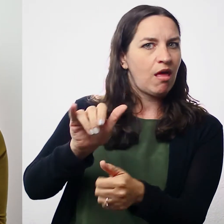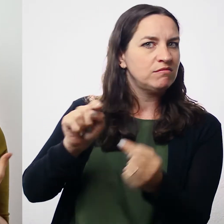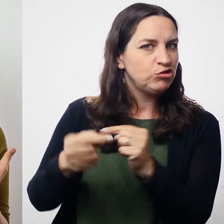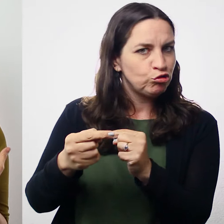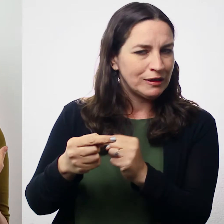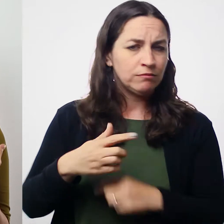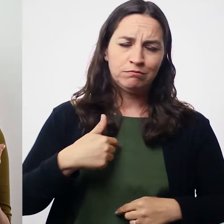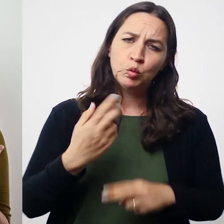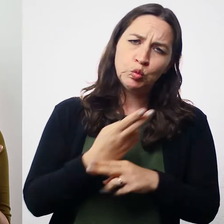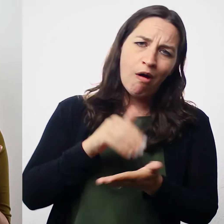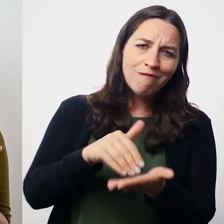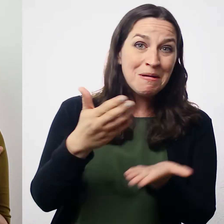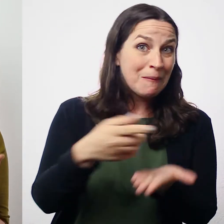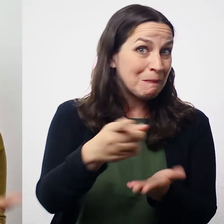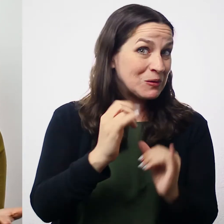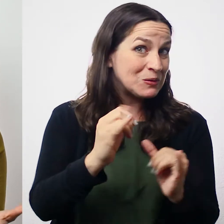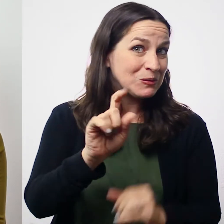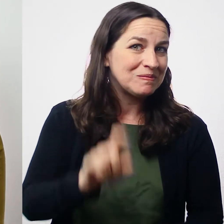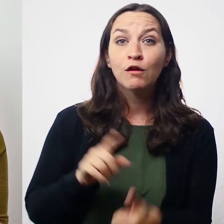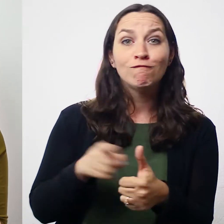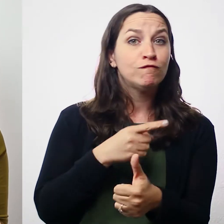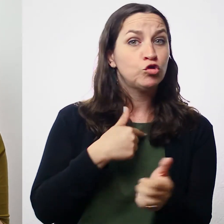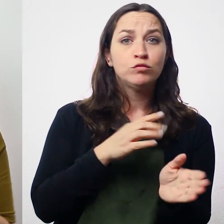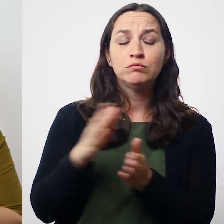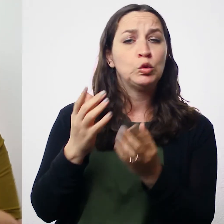and I use in my interpreting practice all the time. One of the first things that I like to